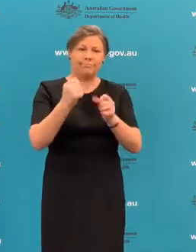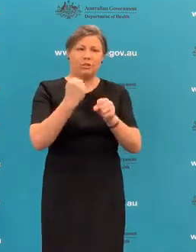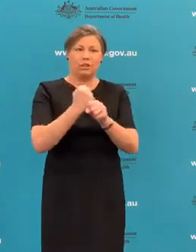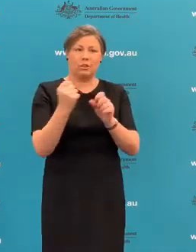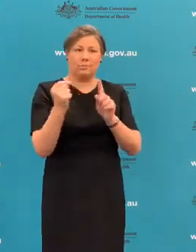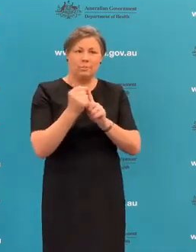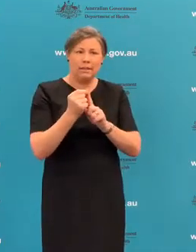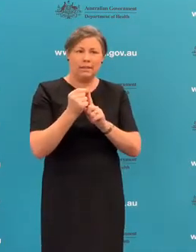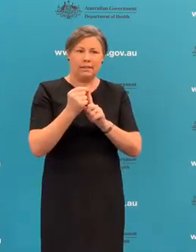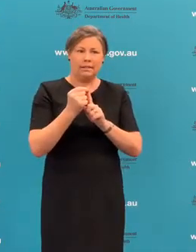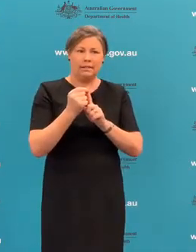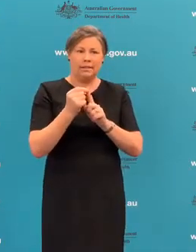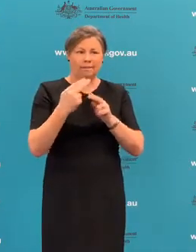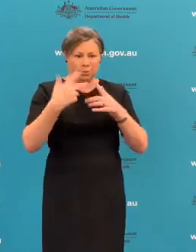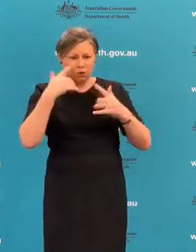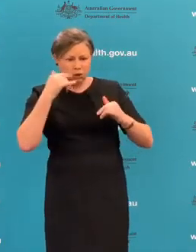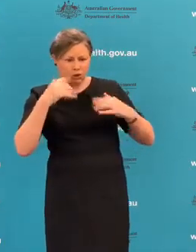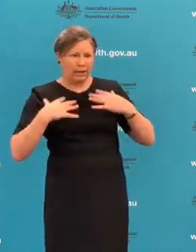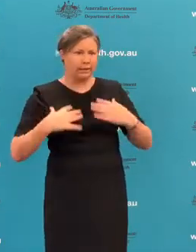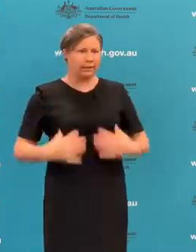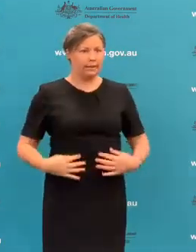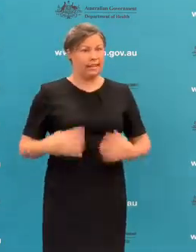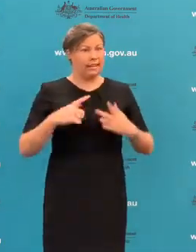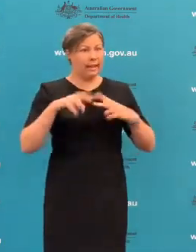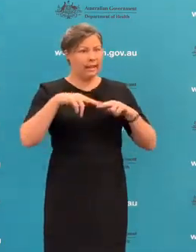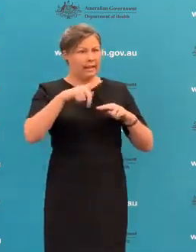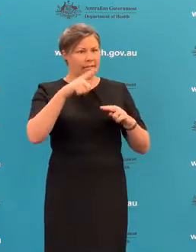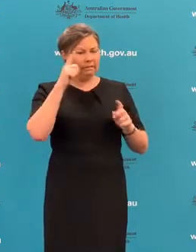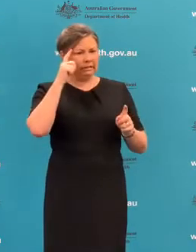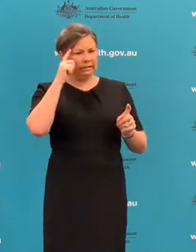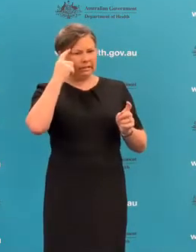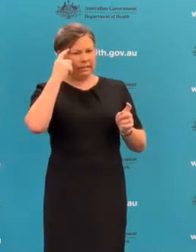for our health care concerns. If you have a worrying new symptom,